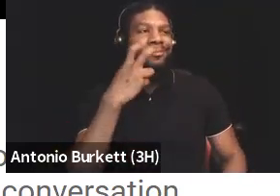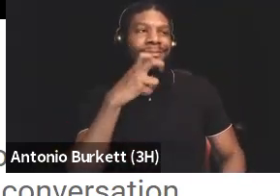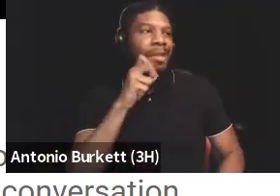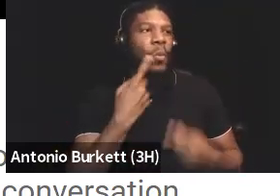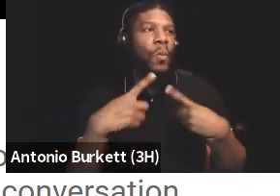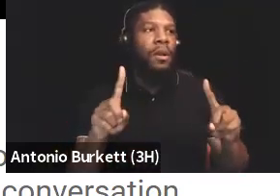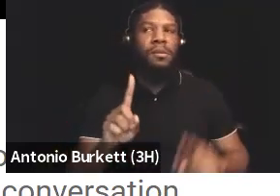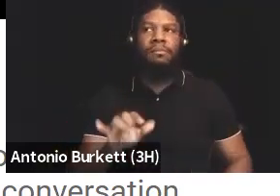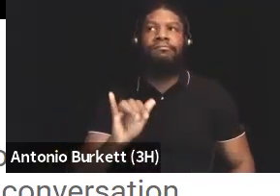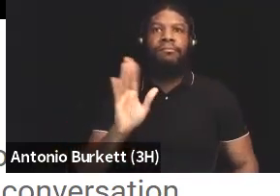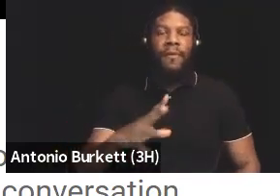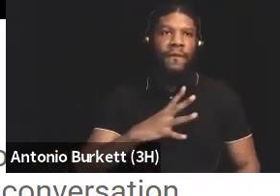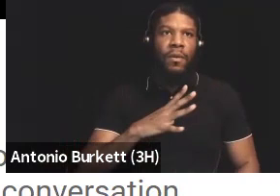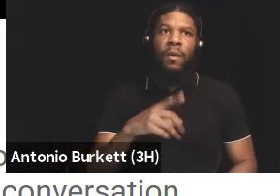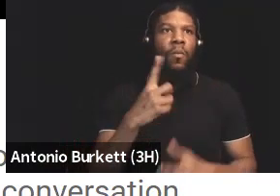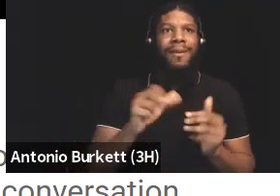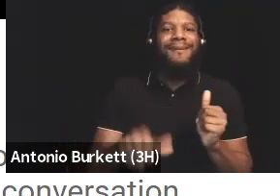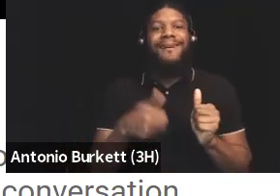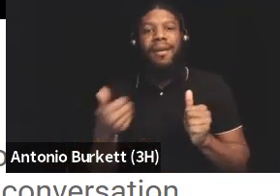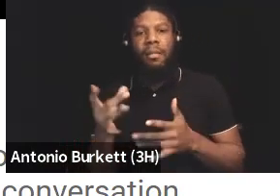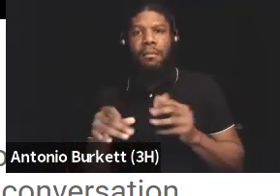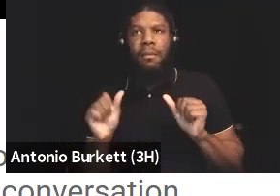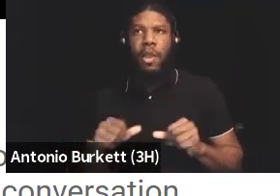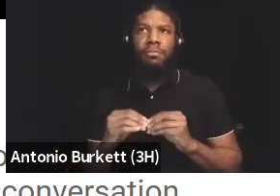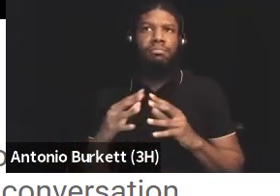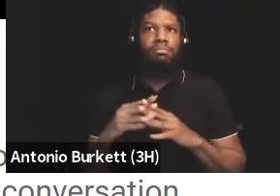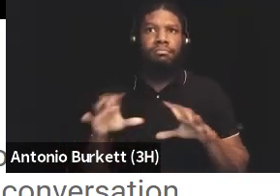And so it was just really talking to a bunch of people and I had read somewhere, you know,